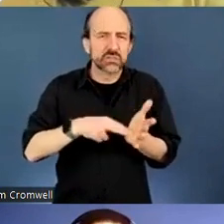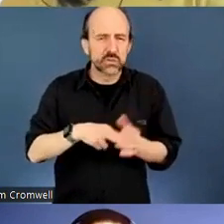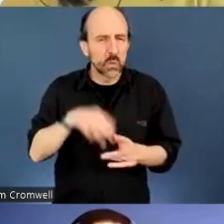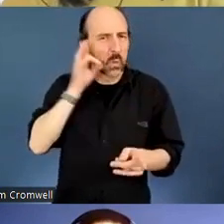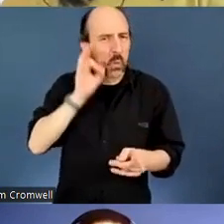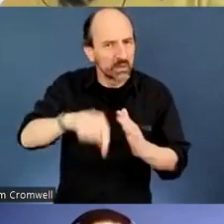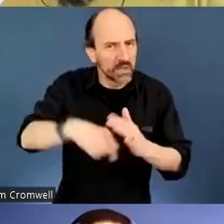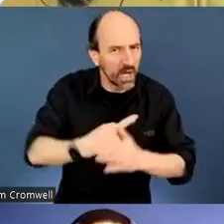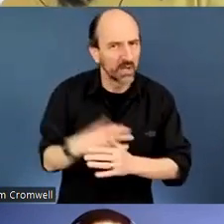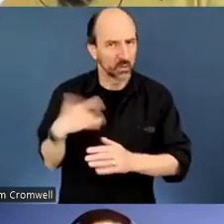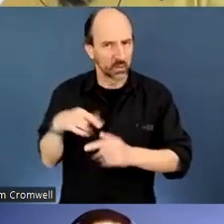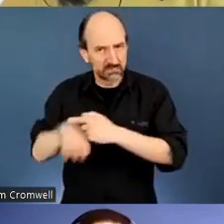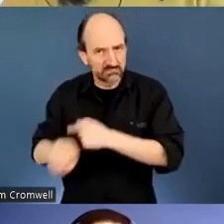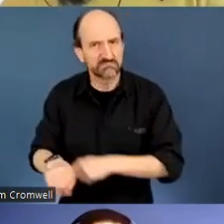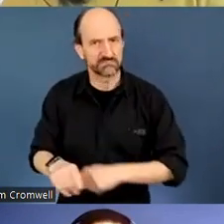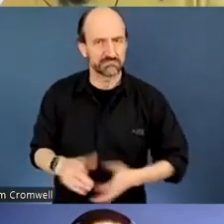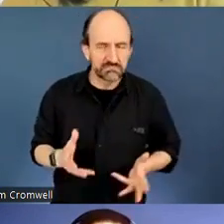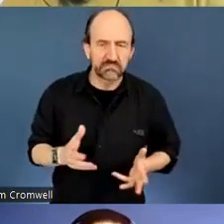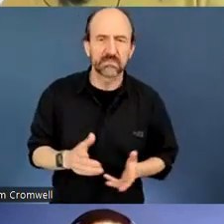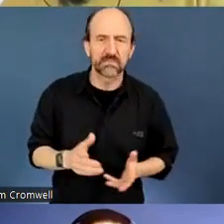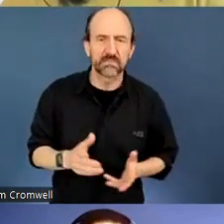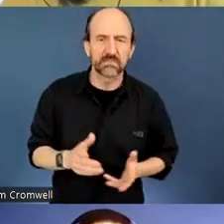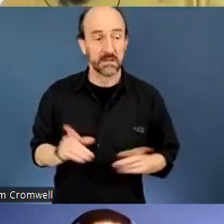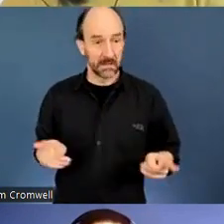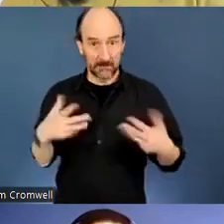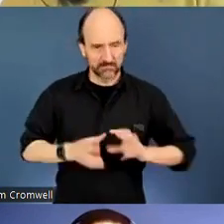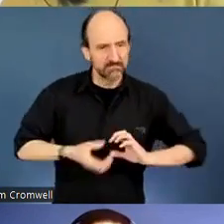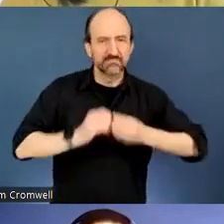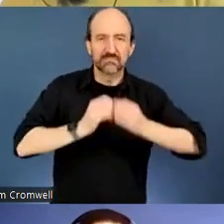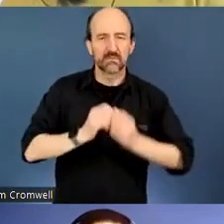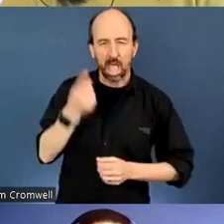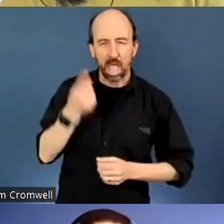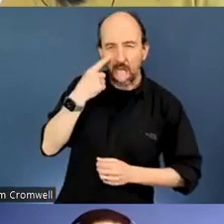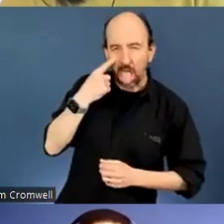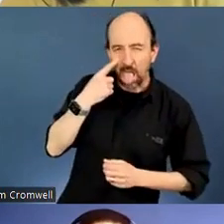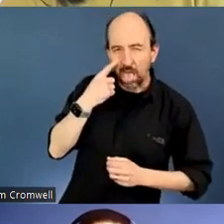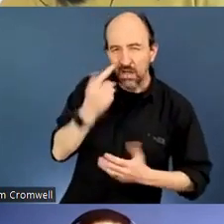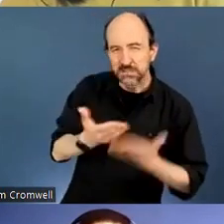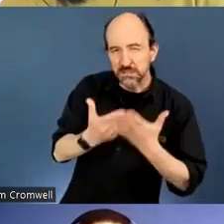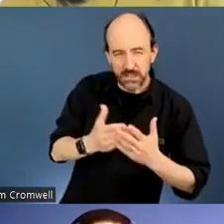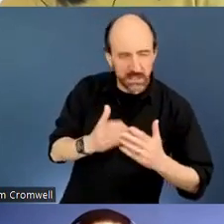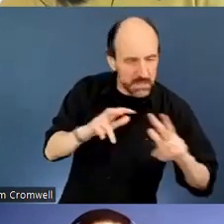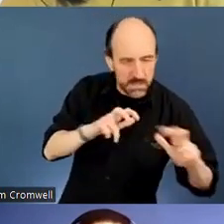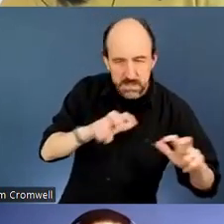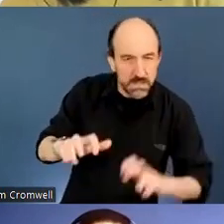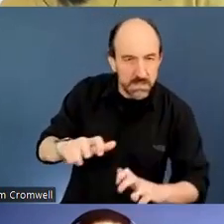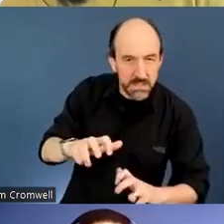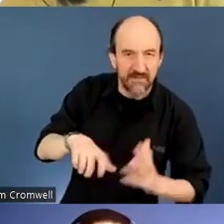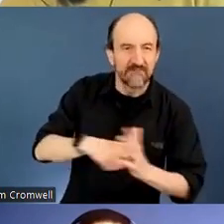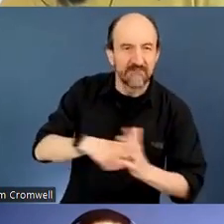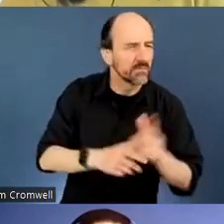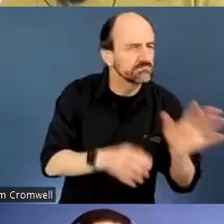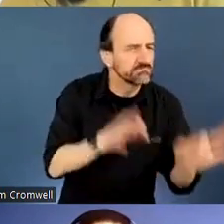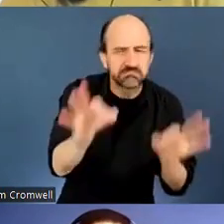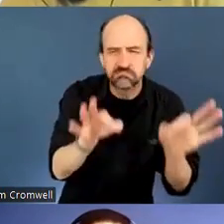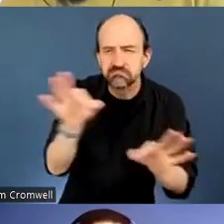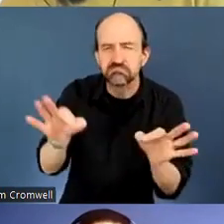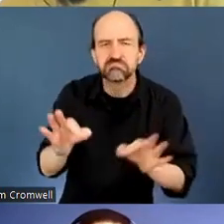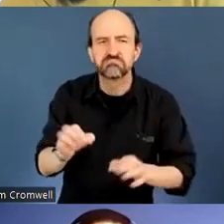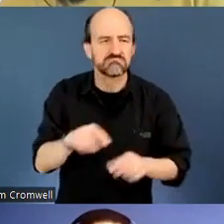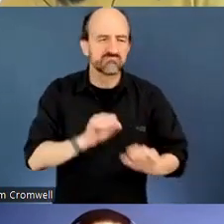they developed a scoping study to ask around and understand what sanitation conditions are, who has access and